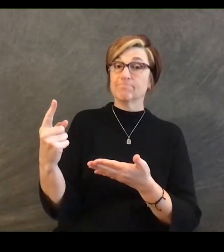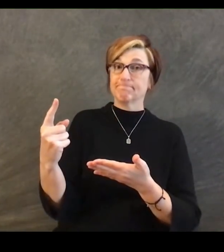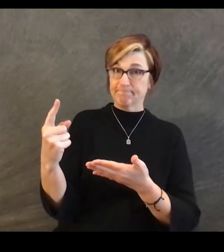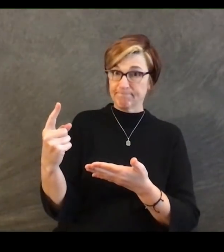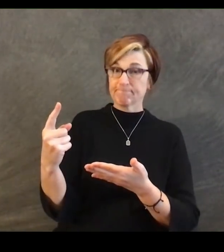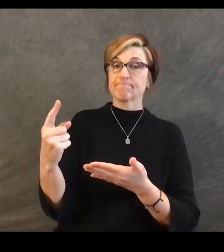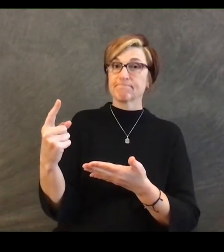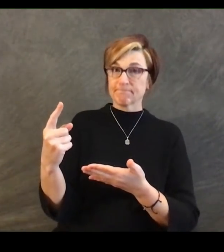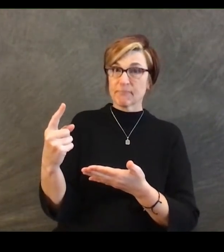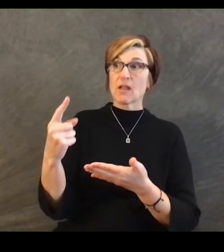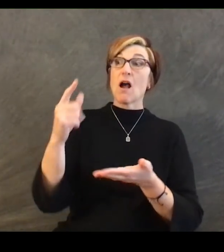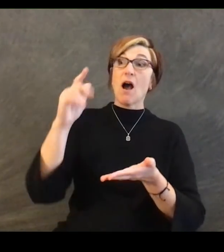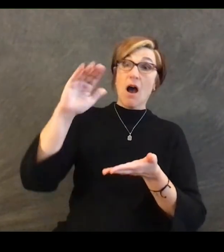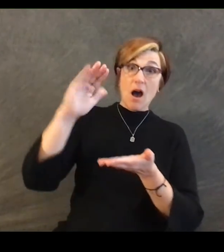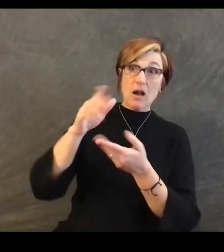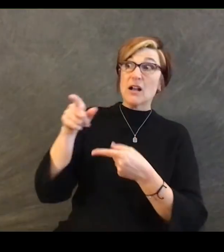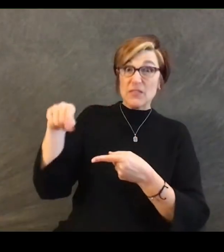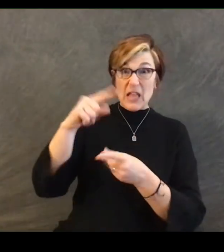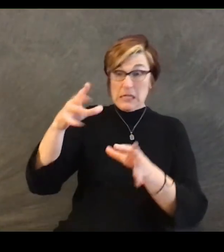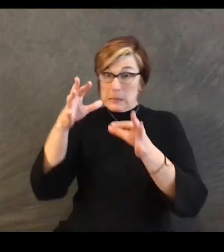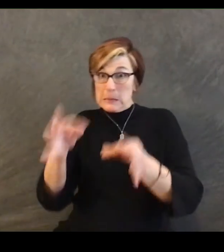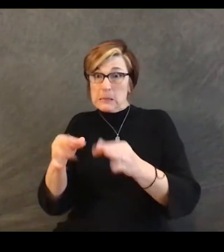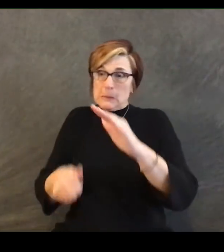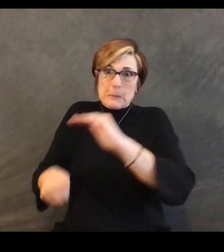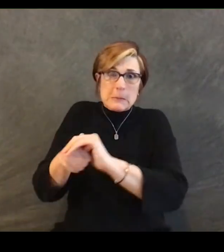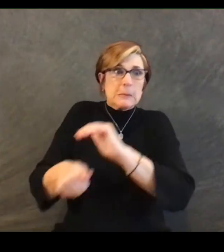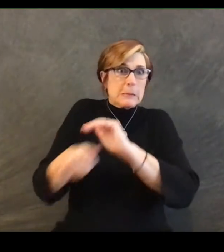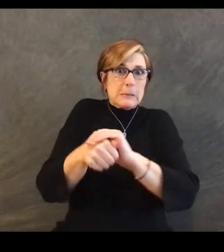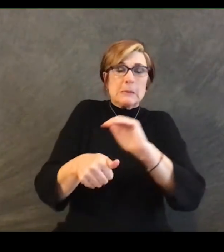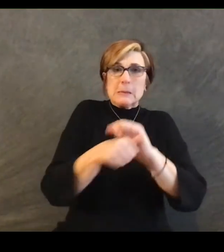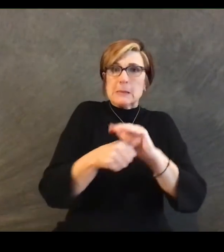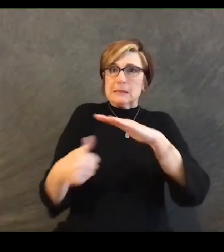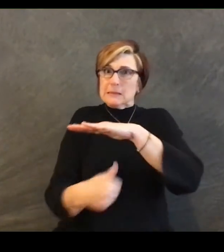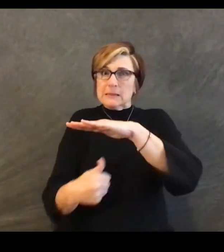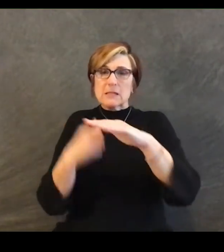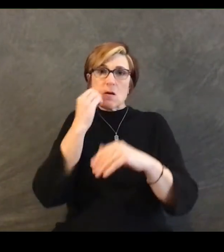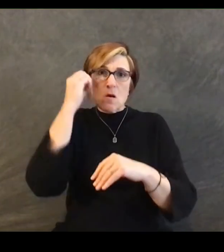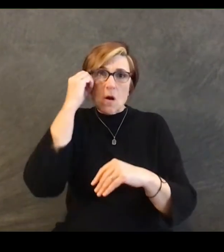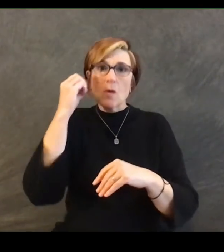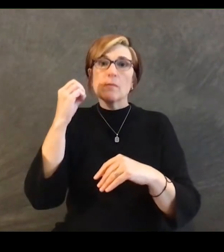when we work together as a community as a country to change the course of this